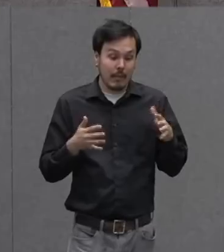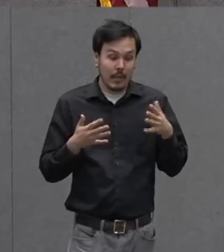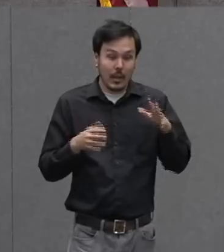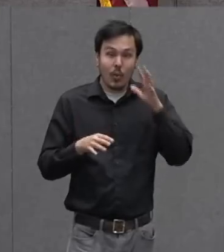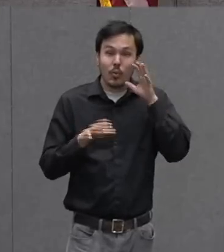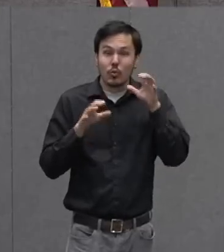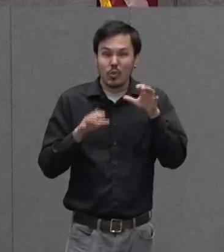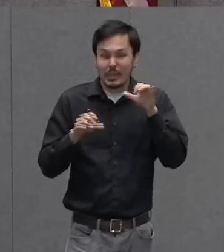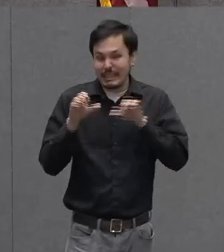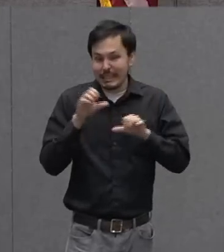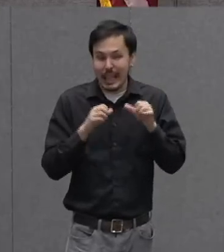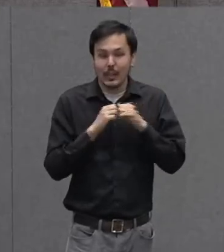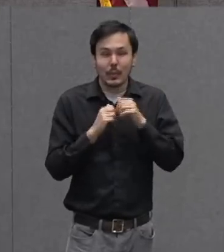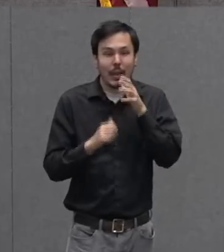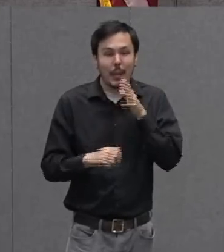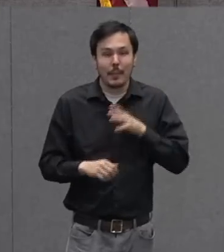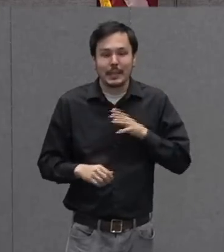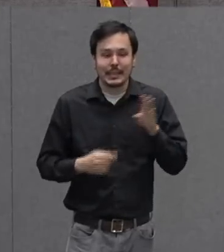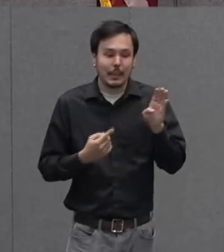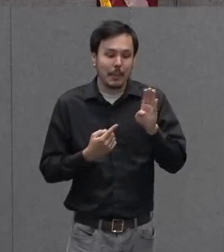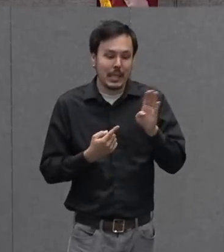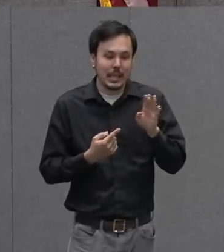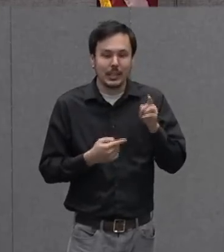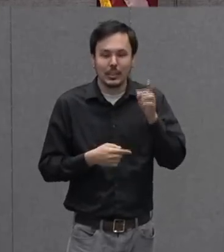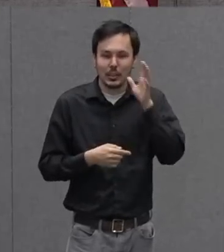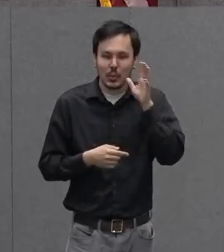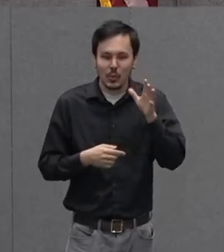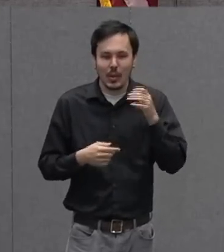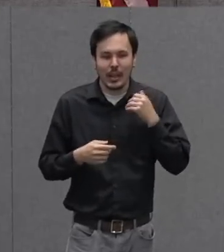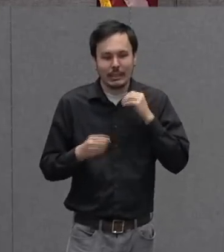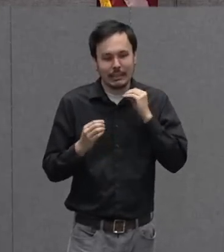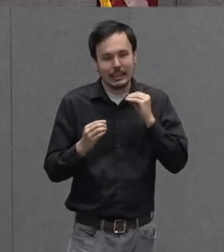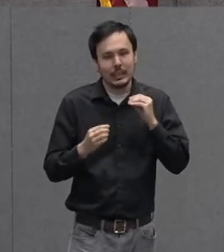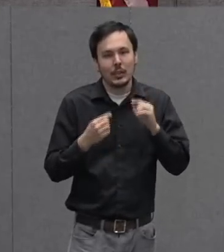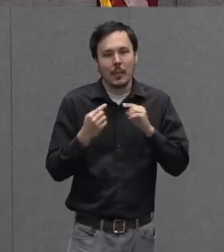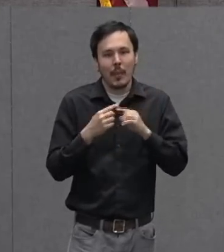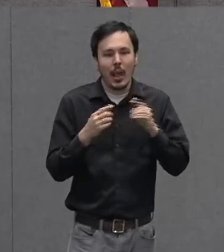where we're gonna learn about light, and she has some pretty cool things planned for you today.